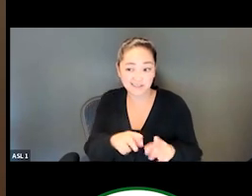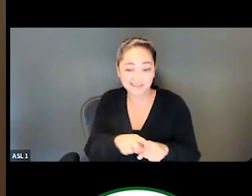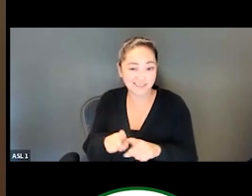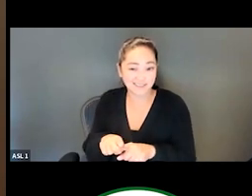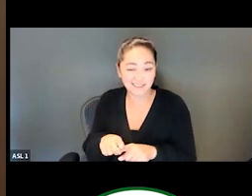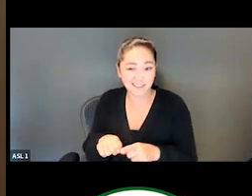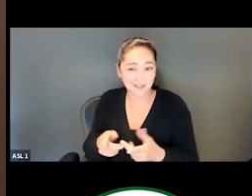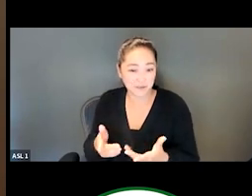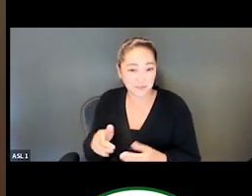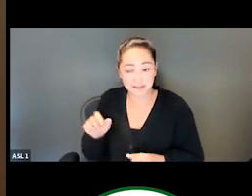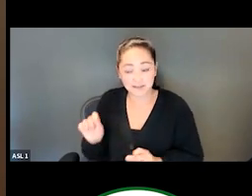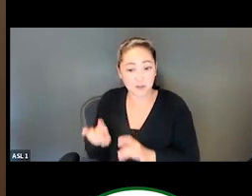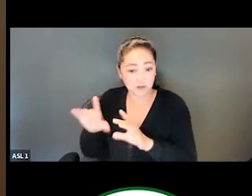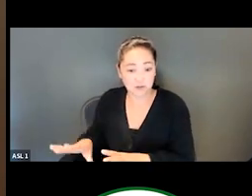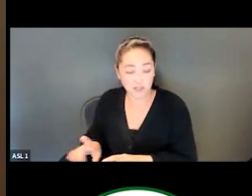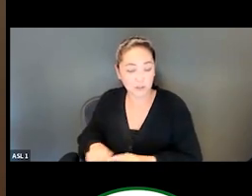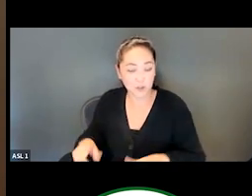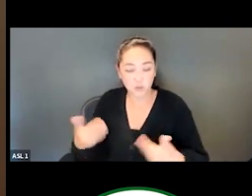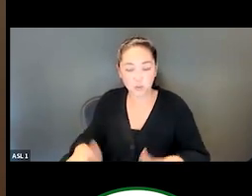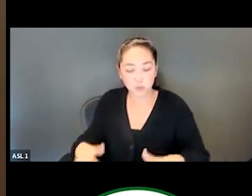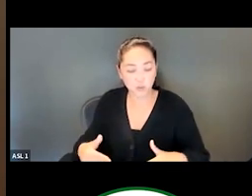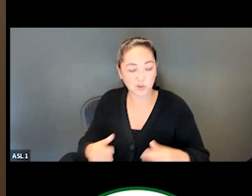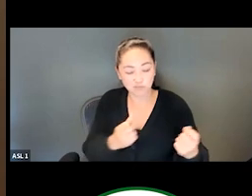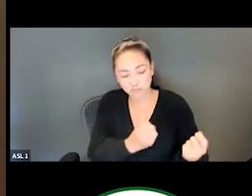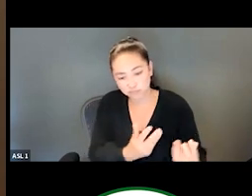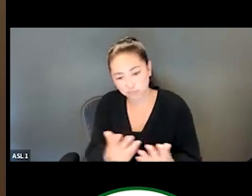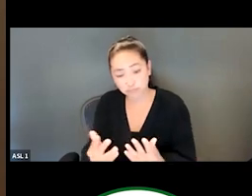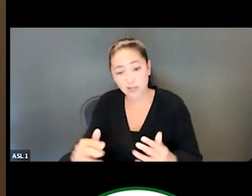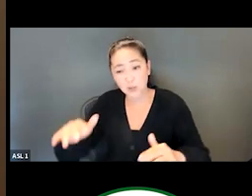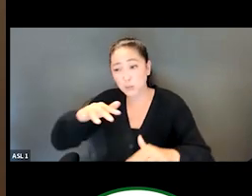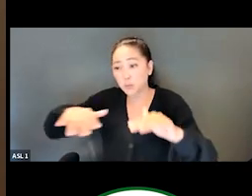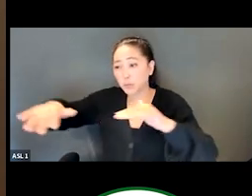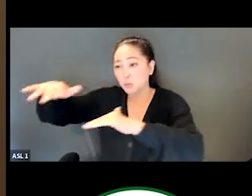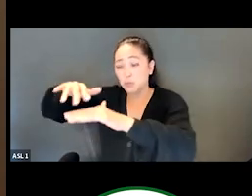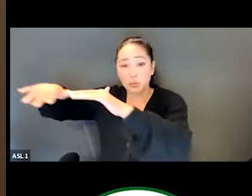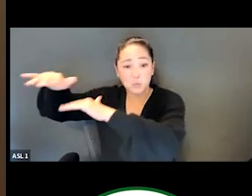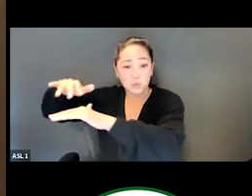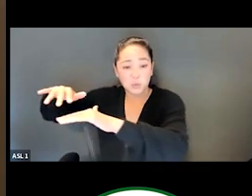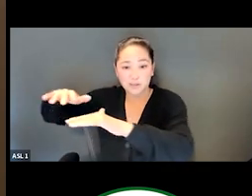And it is affecting almost every province and territory and it presents huge risks both